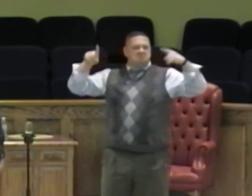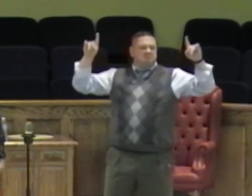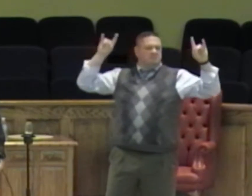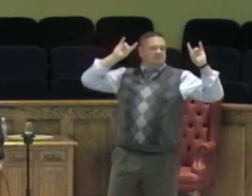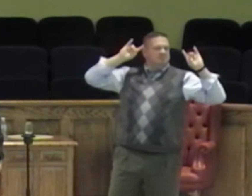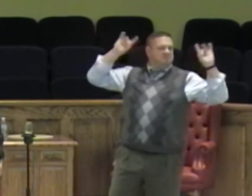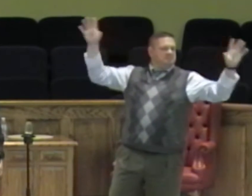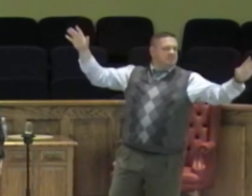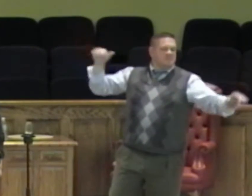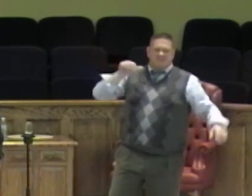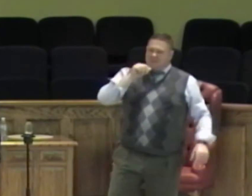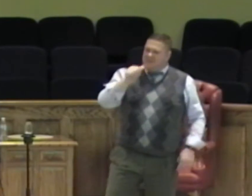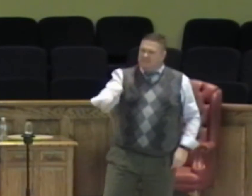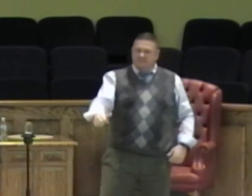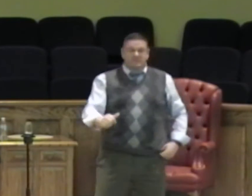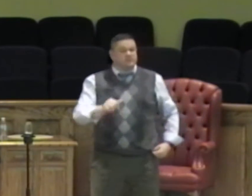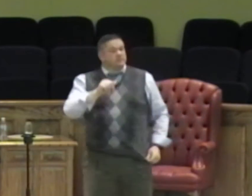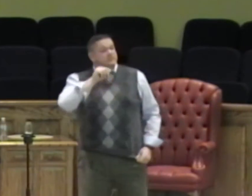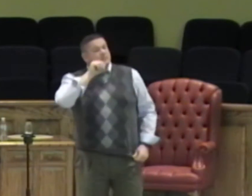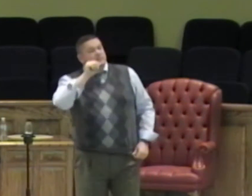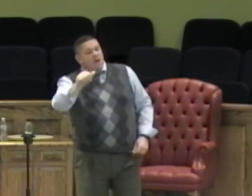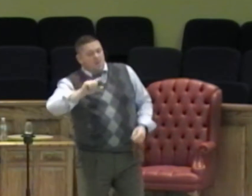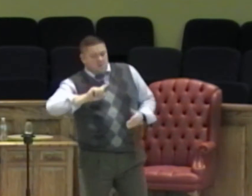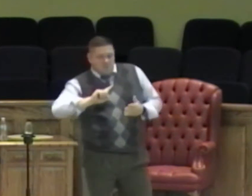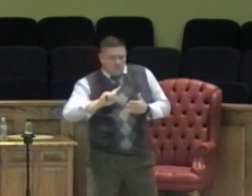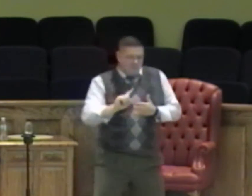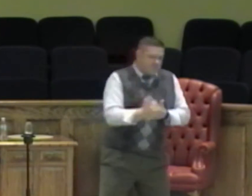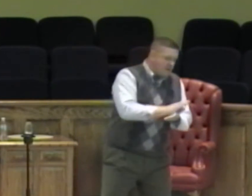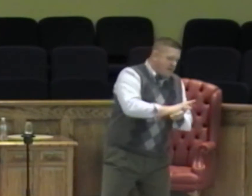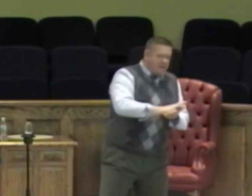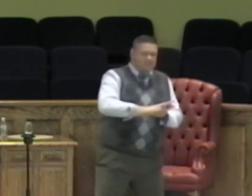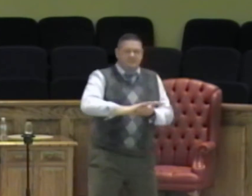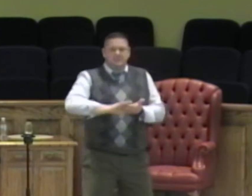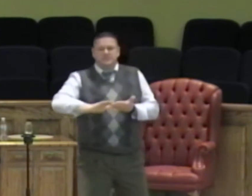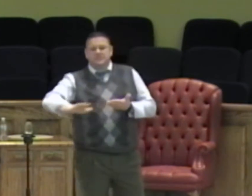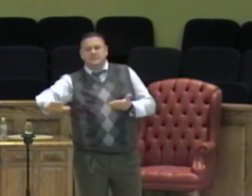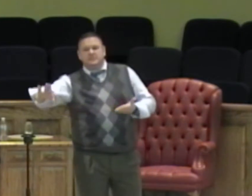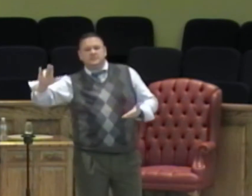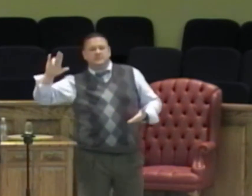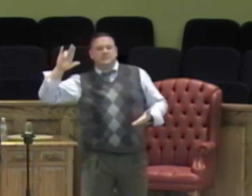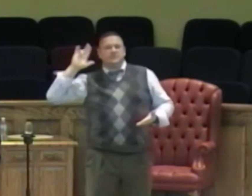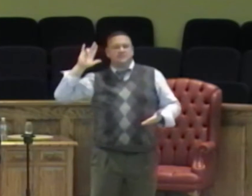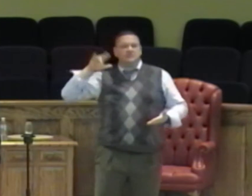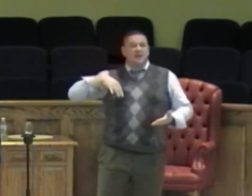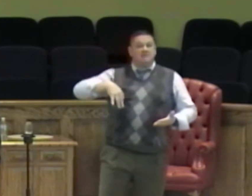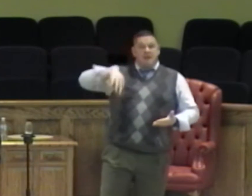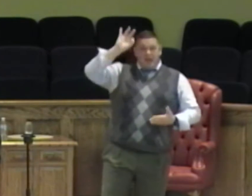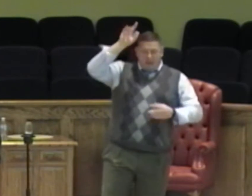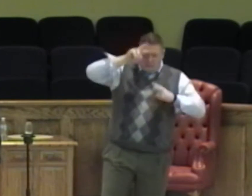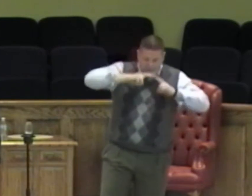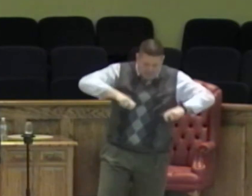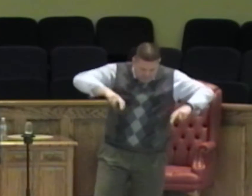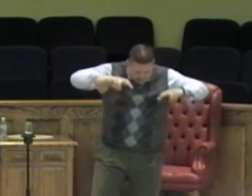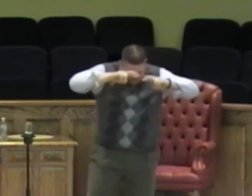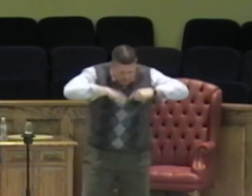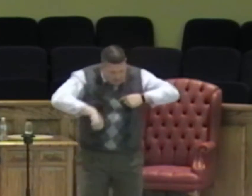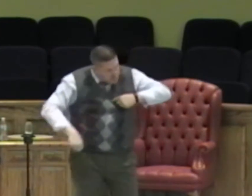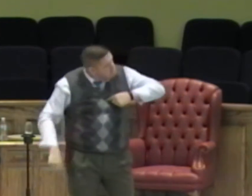Its not about the righteousness That I've find within